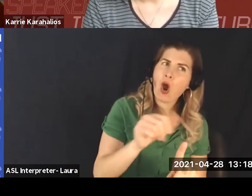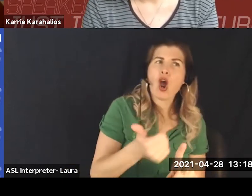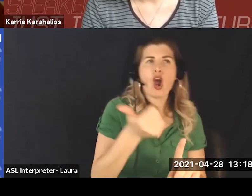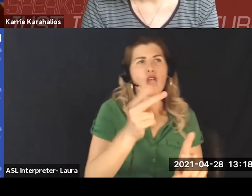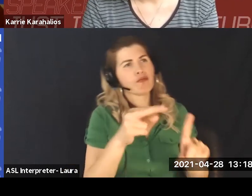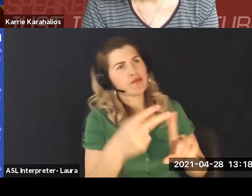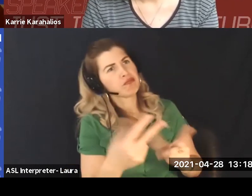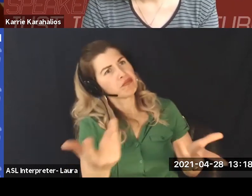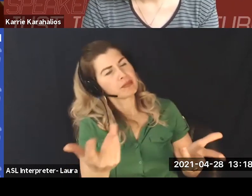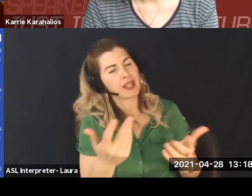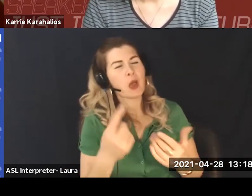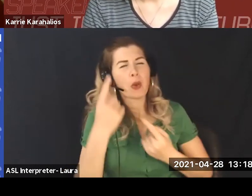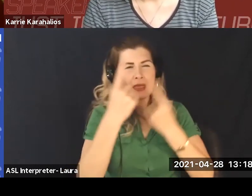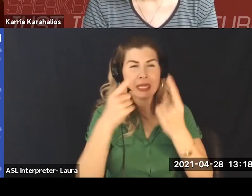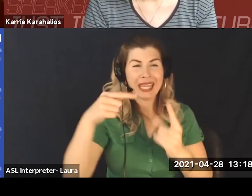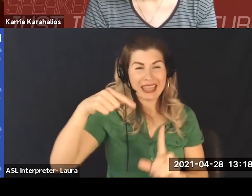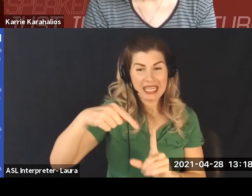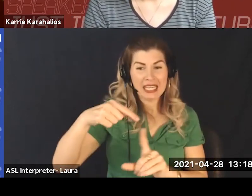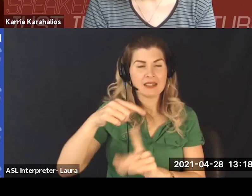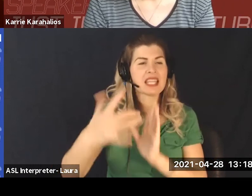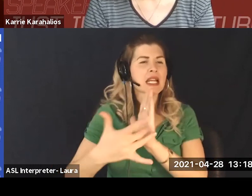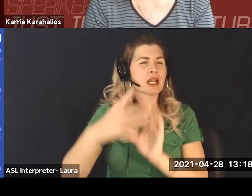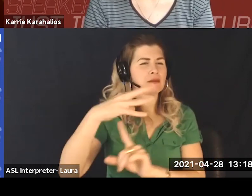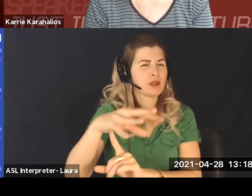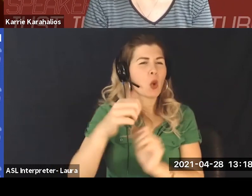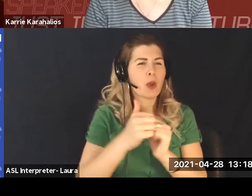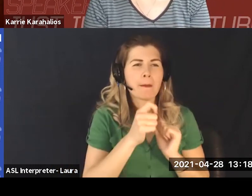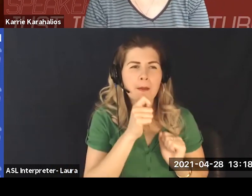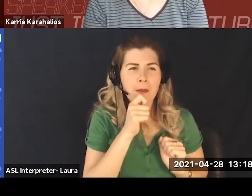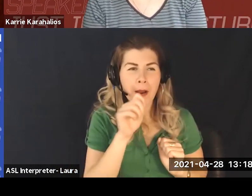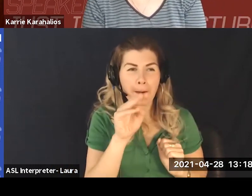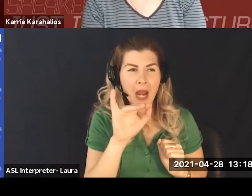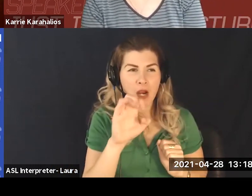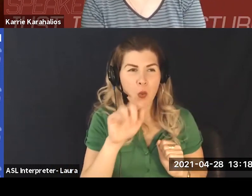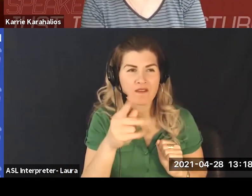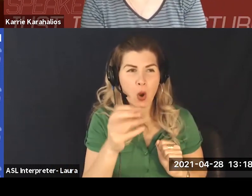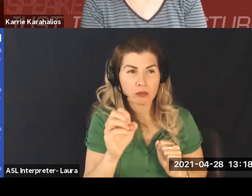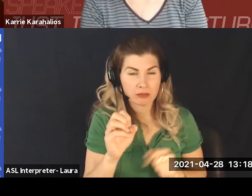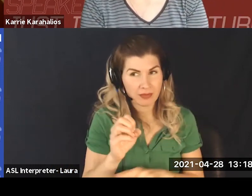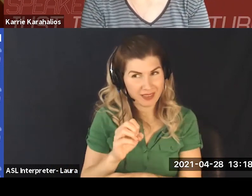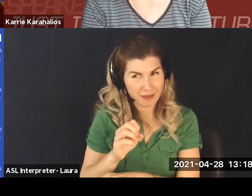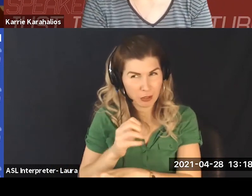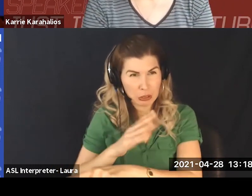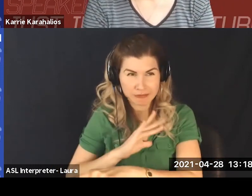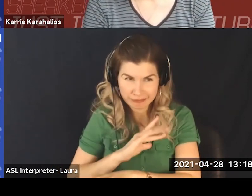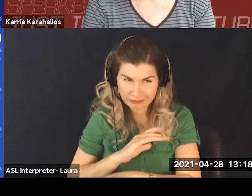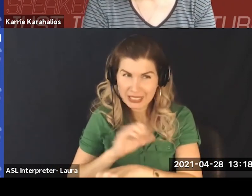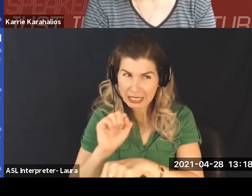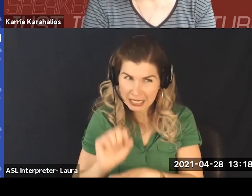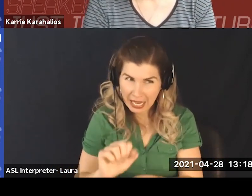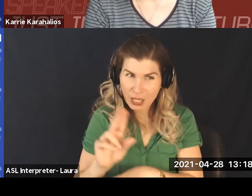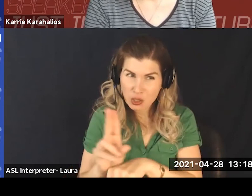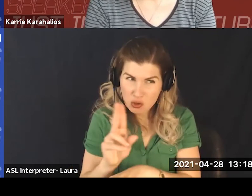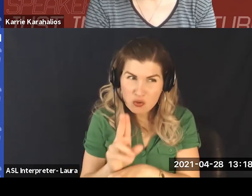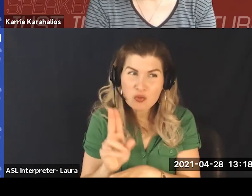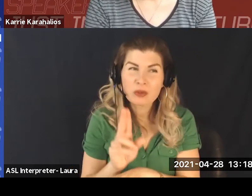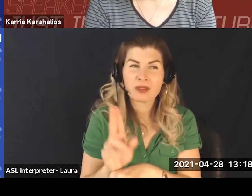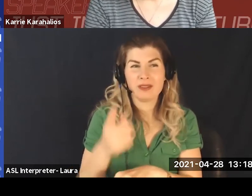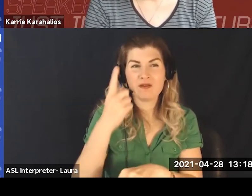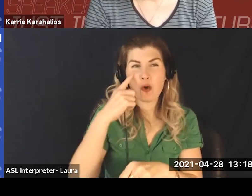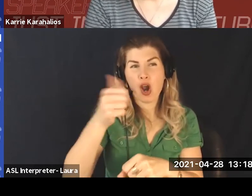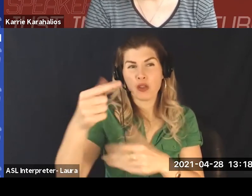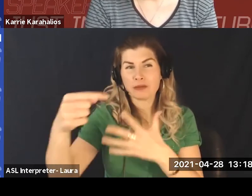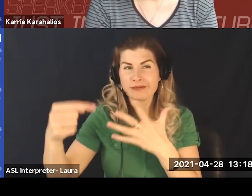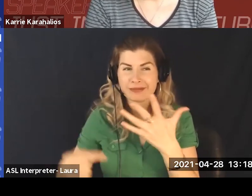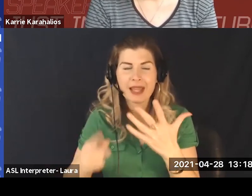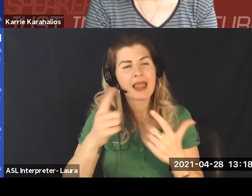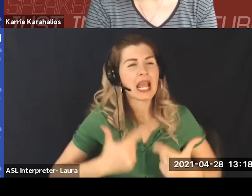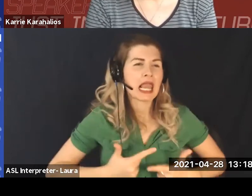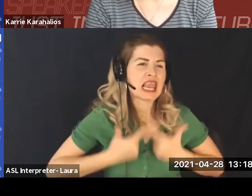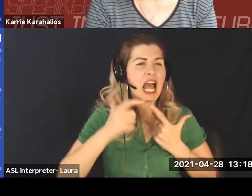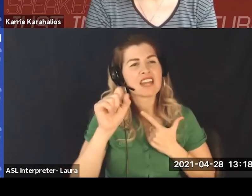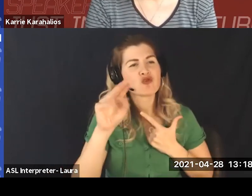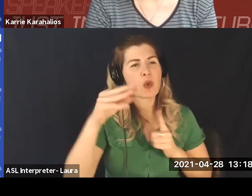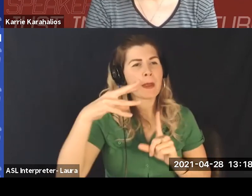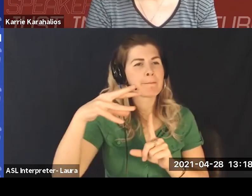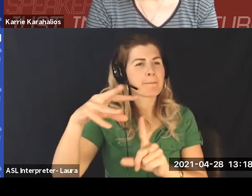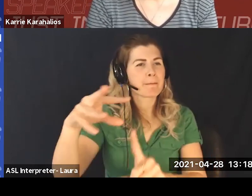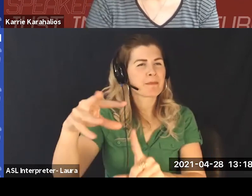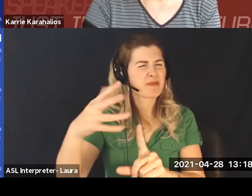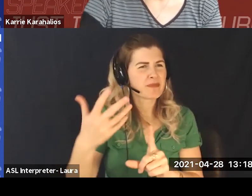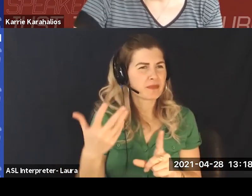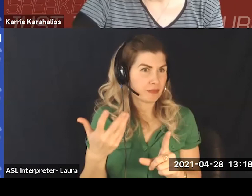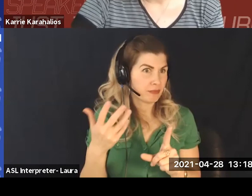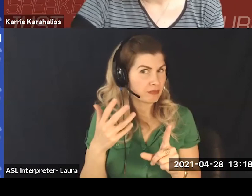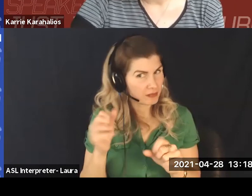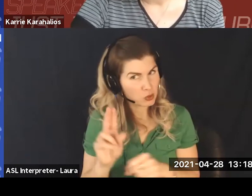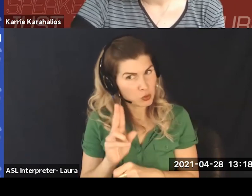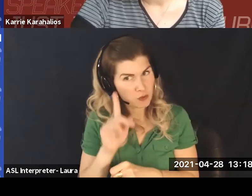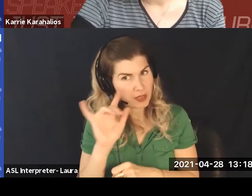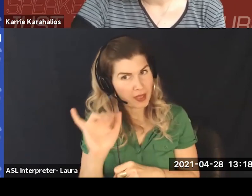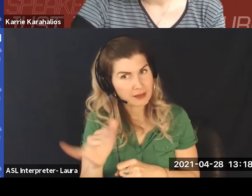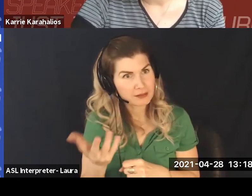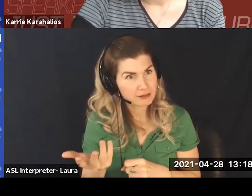ask like do these surveillance, or the surveillance cameras with their microphones. Are they useful enough to justify the thing that they can more easily be used for, which is like live stream surveillance you know in sort of the extreme case.